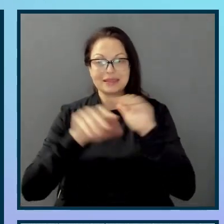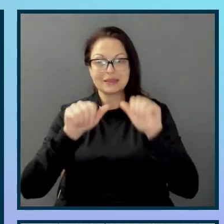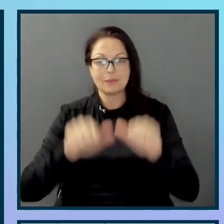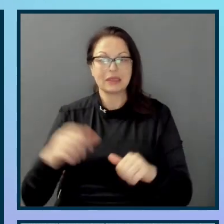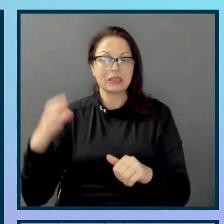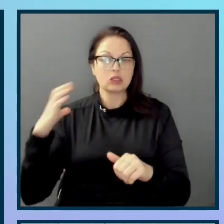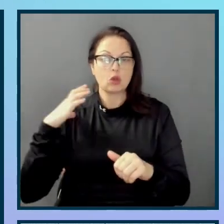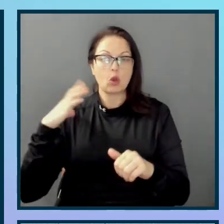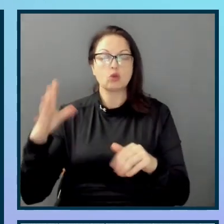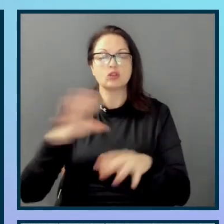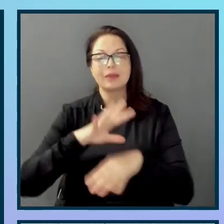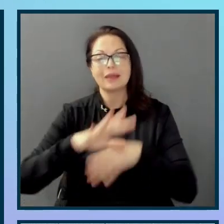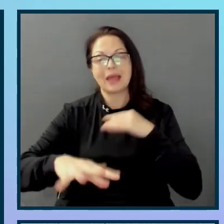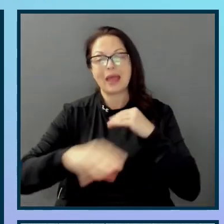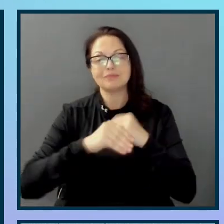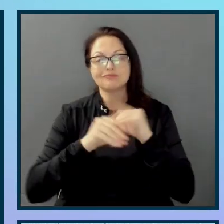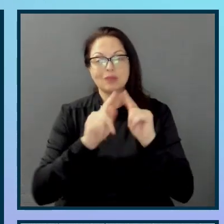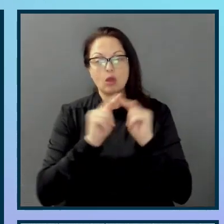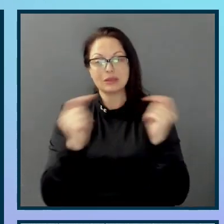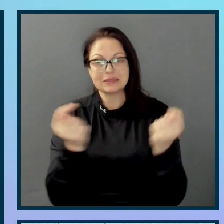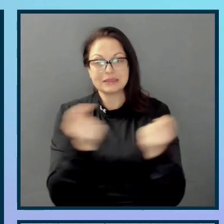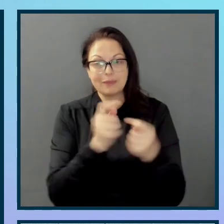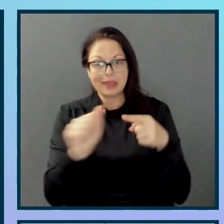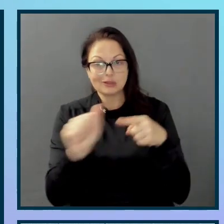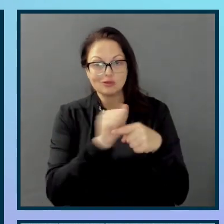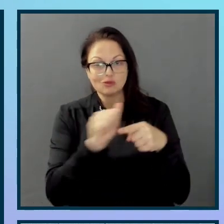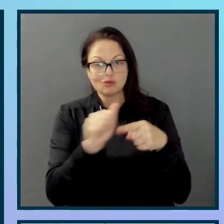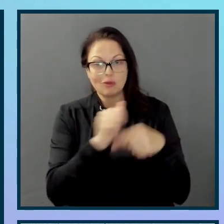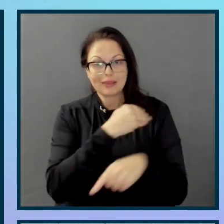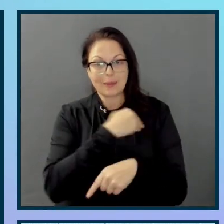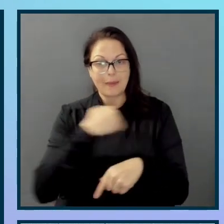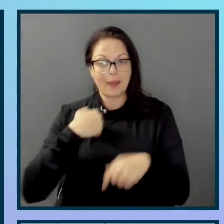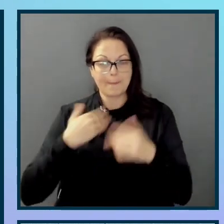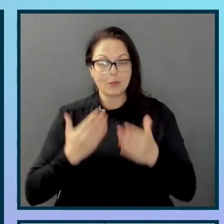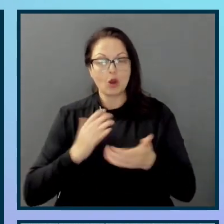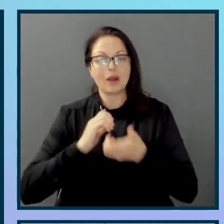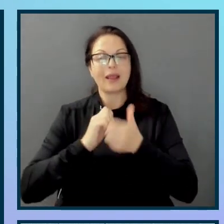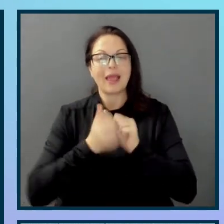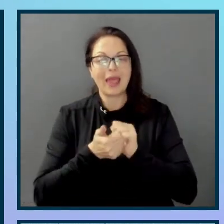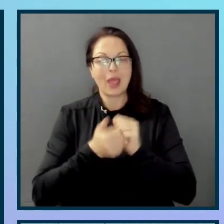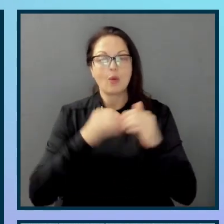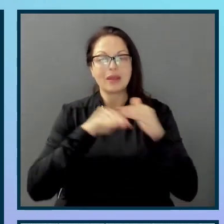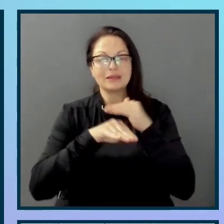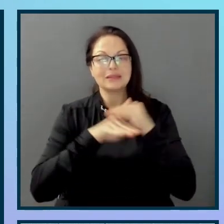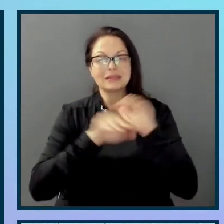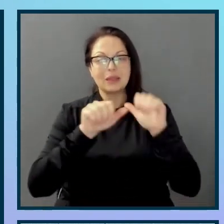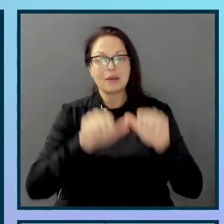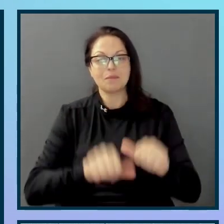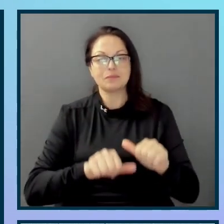and trains each member, how accessibility fits into their specific role. So they'll work with product donors,